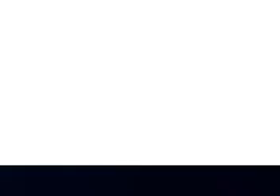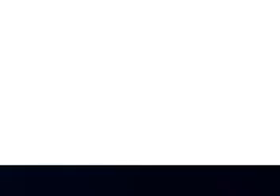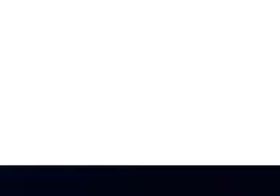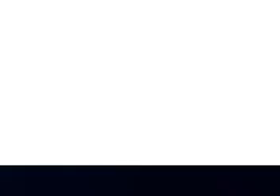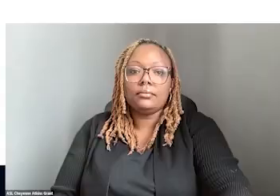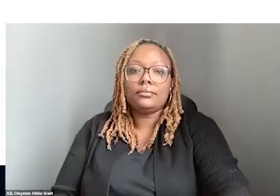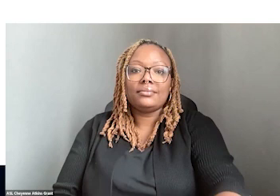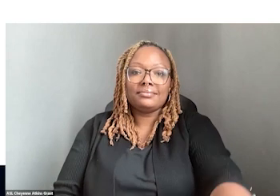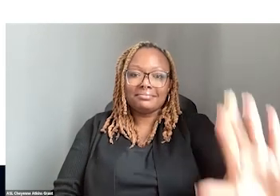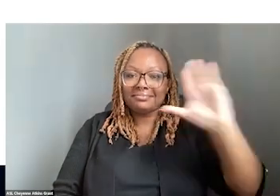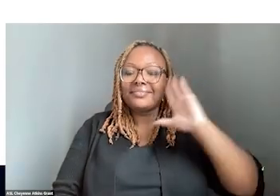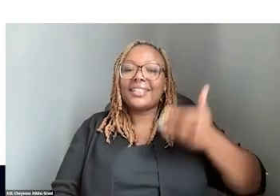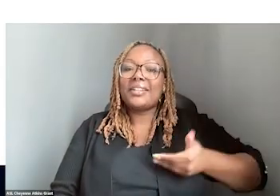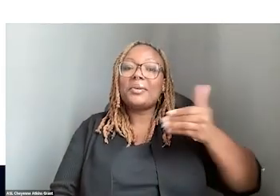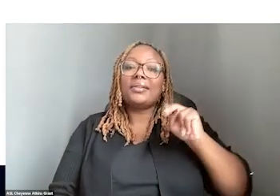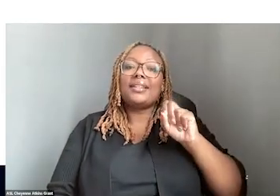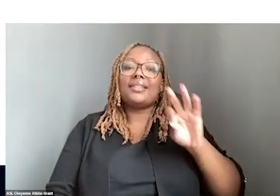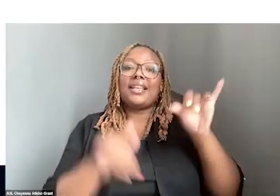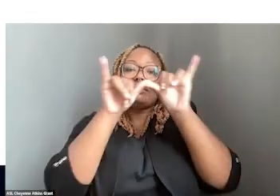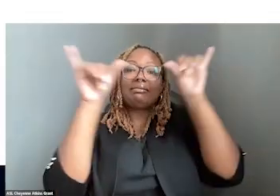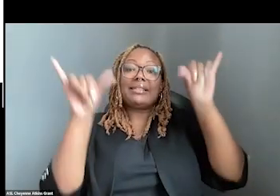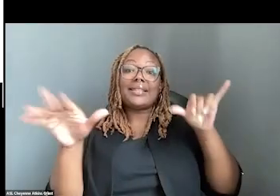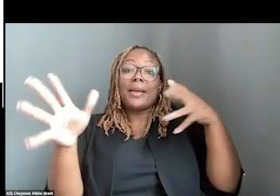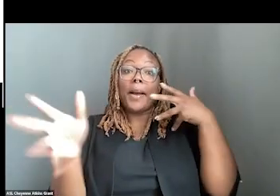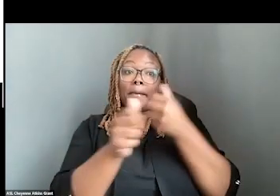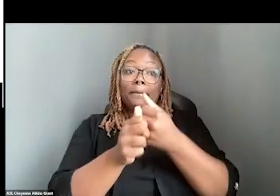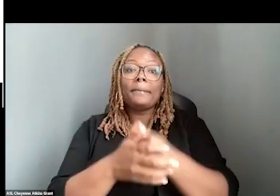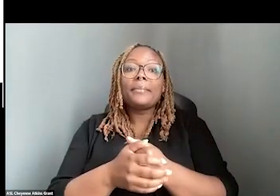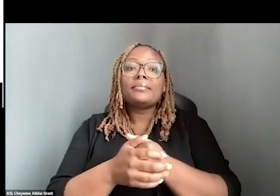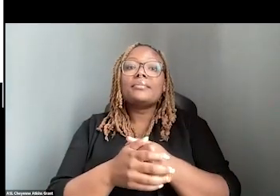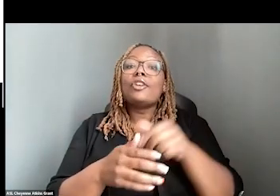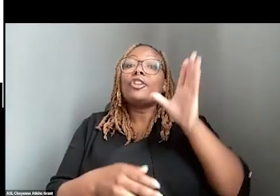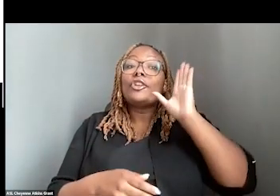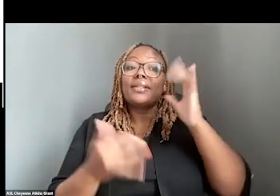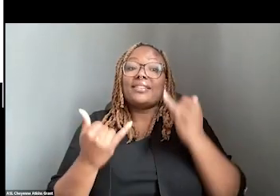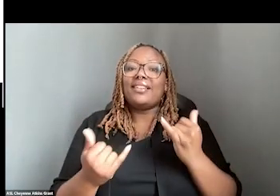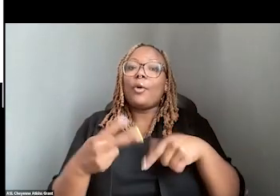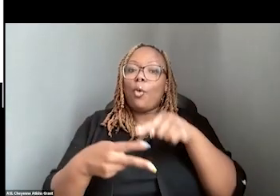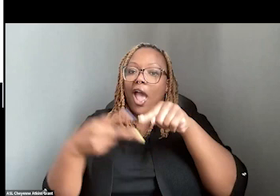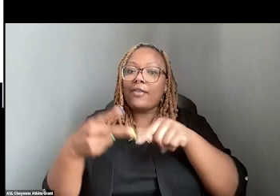Stephanie Yee: Hi! Welcome to the NSF systems update. For your presenters today, there's two presenters from NSF.